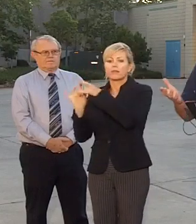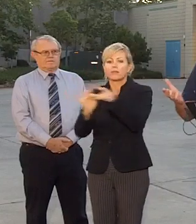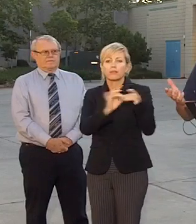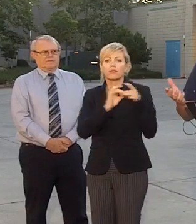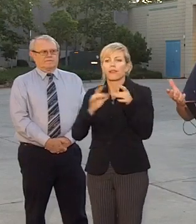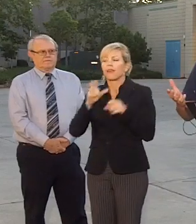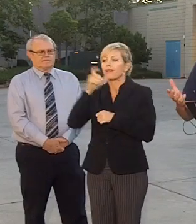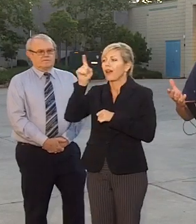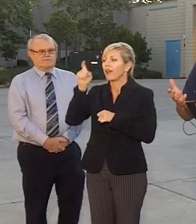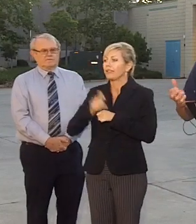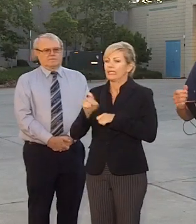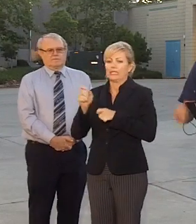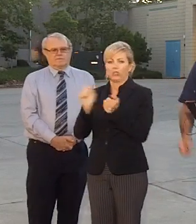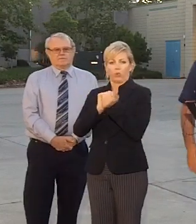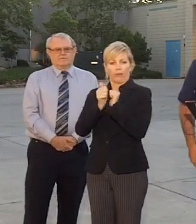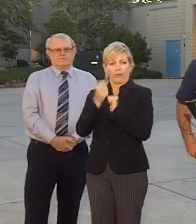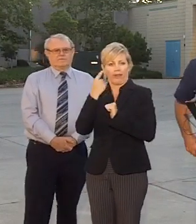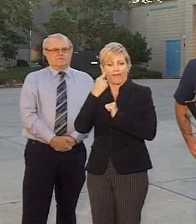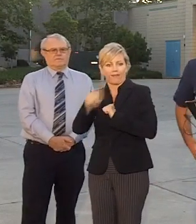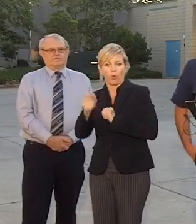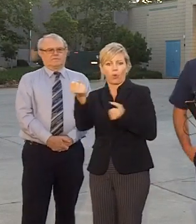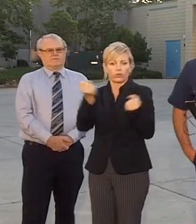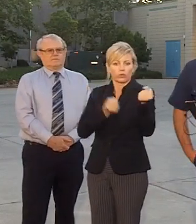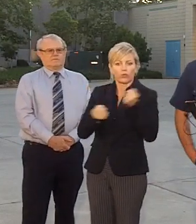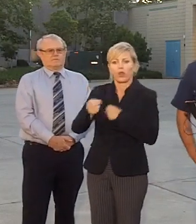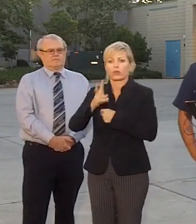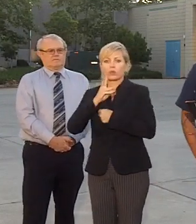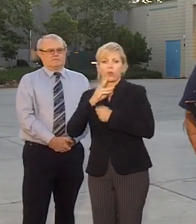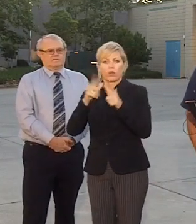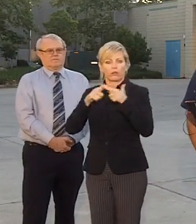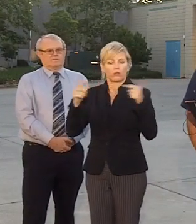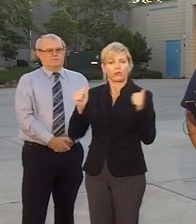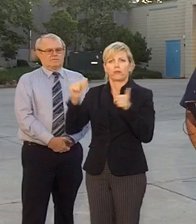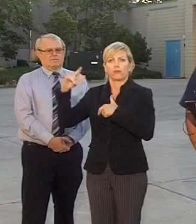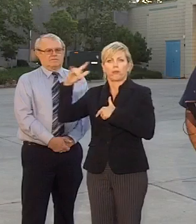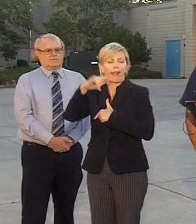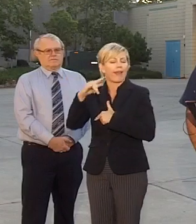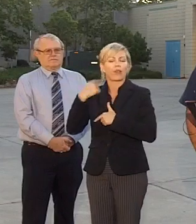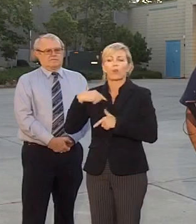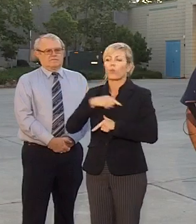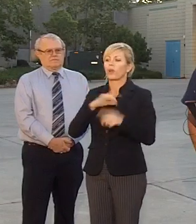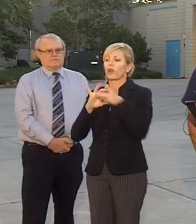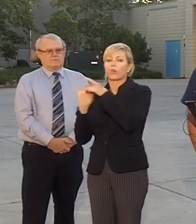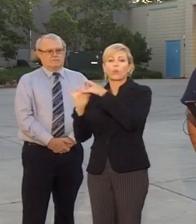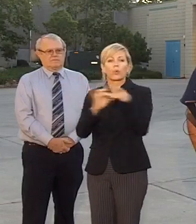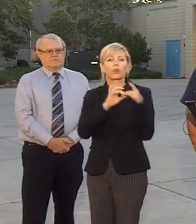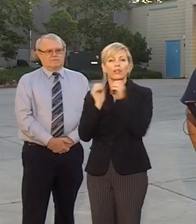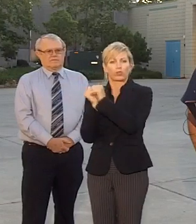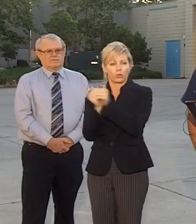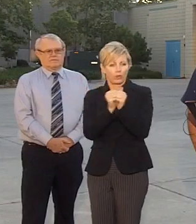say I'm more of a holistic view and do a much better job of managing all the resources within